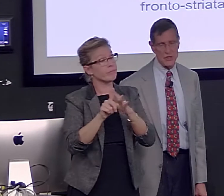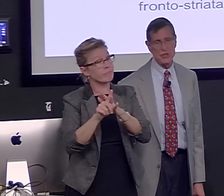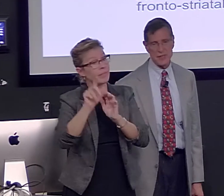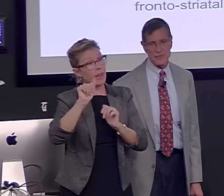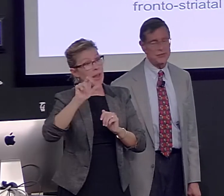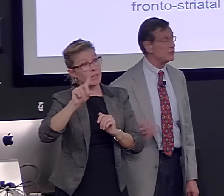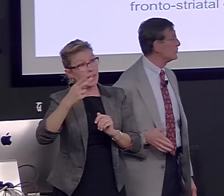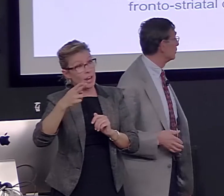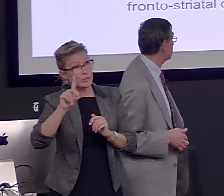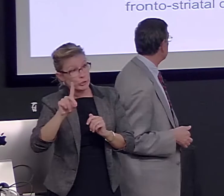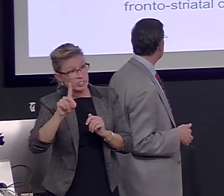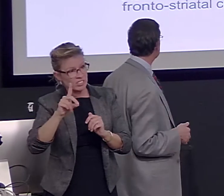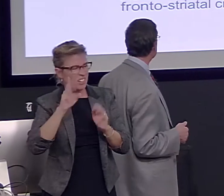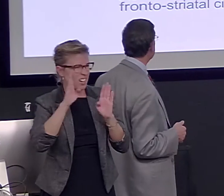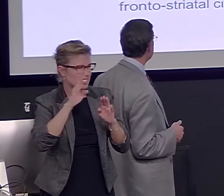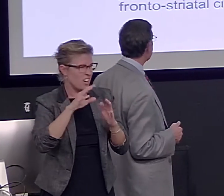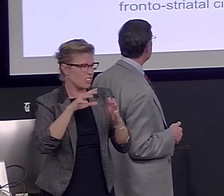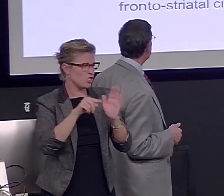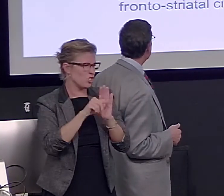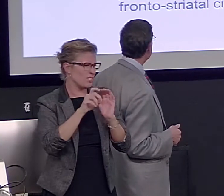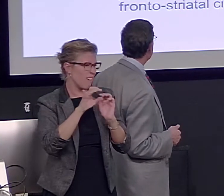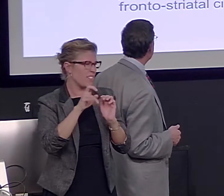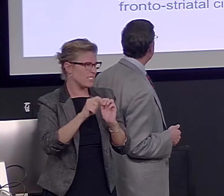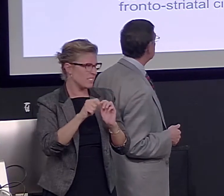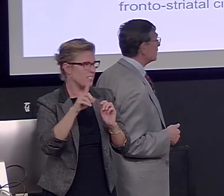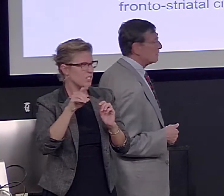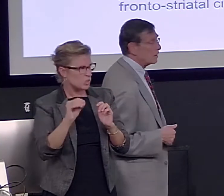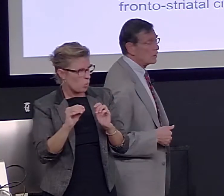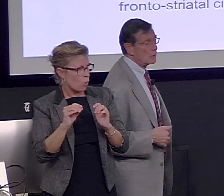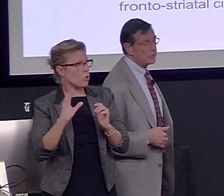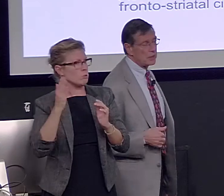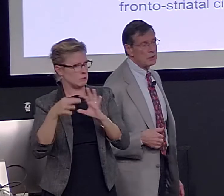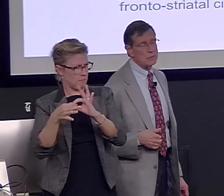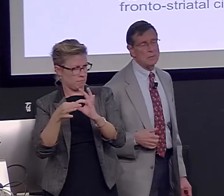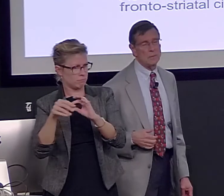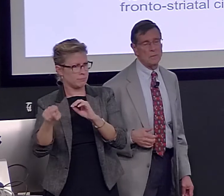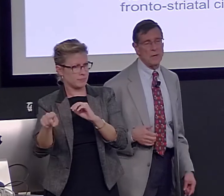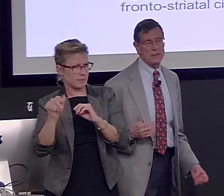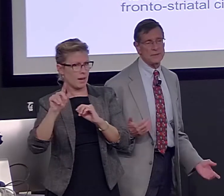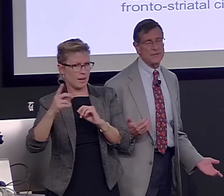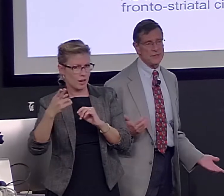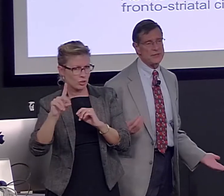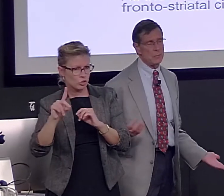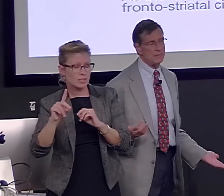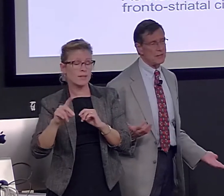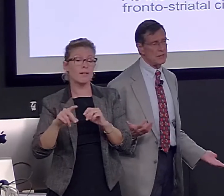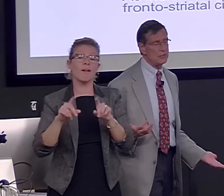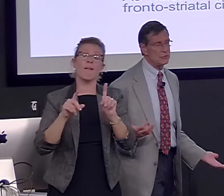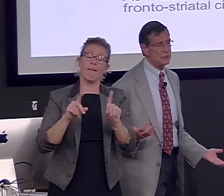Attention Deficit Disorder in the children. Although one of the things that we're very interested